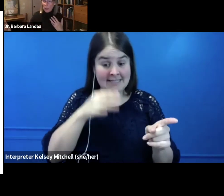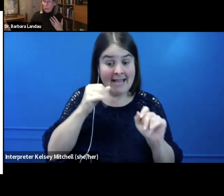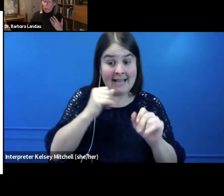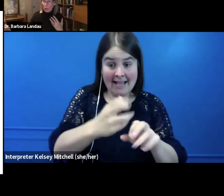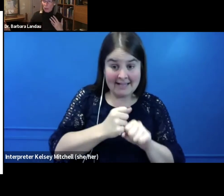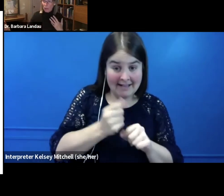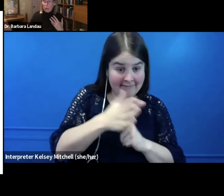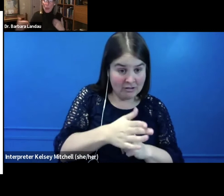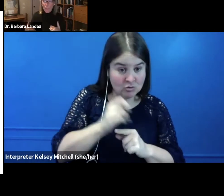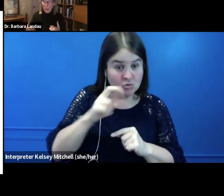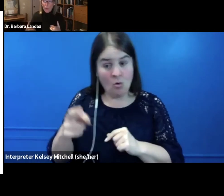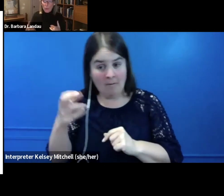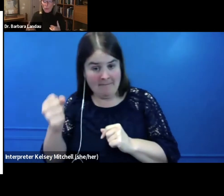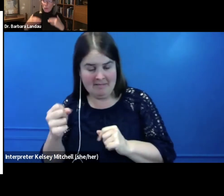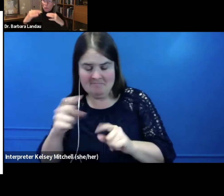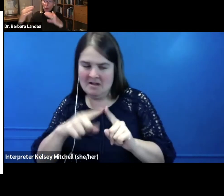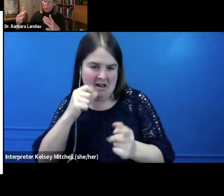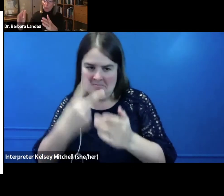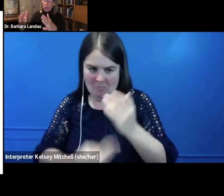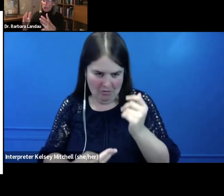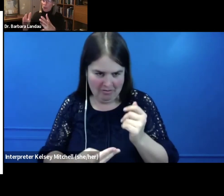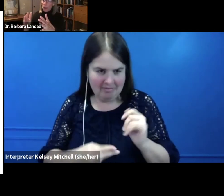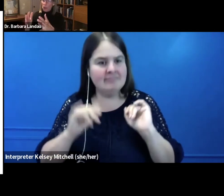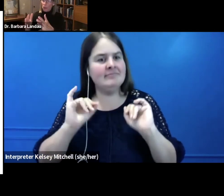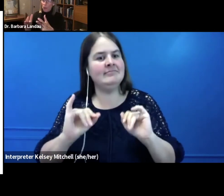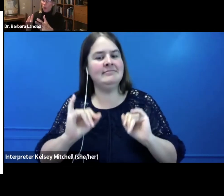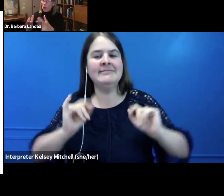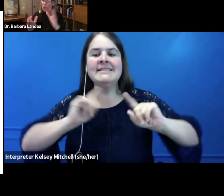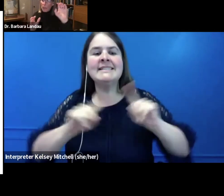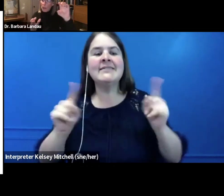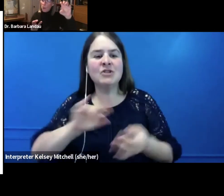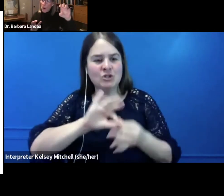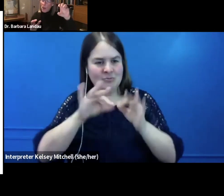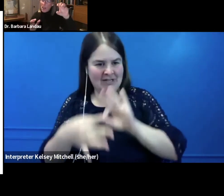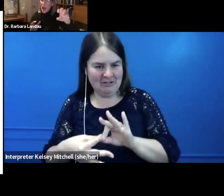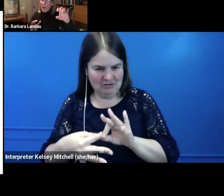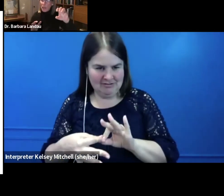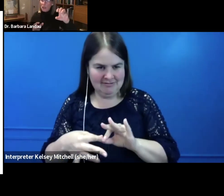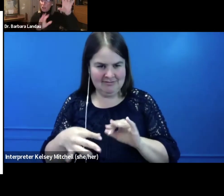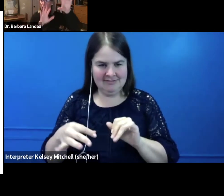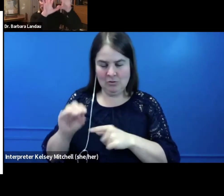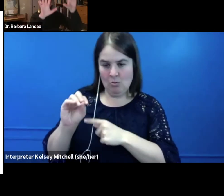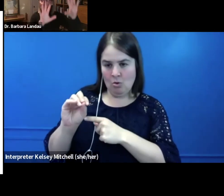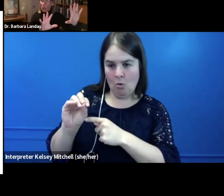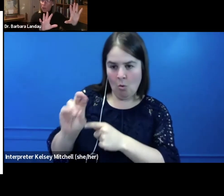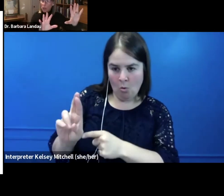the milk not both so very different interpretations for or depending on